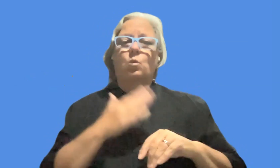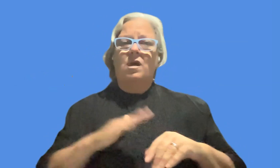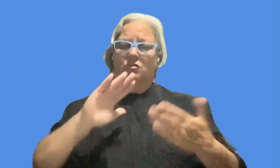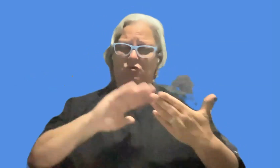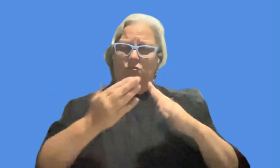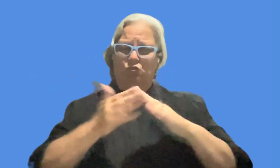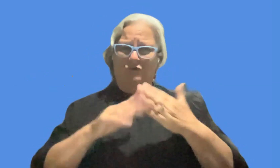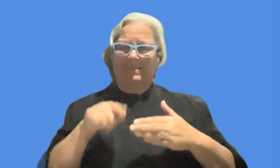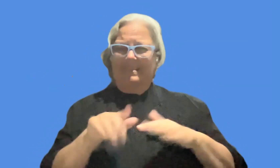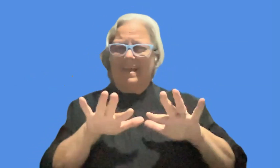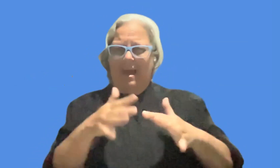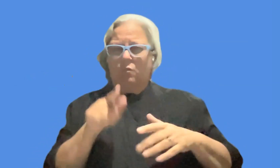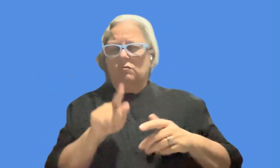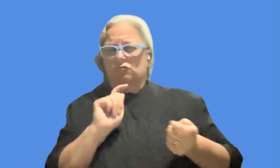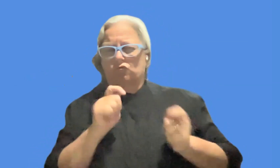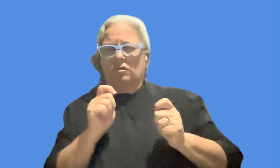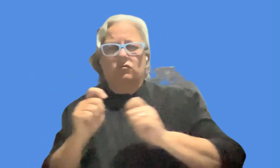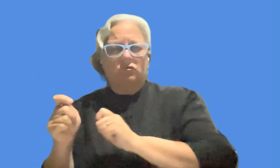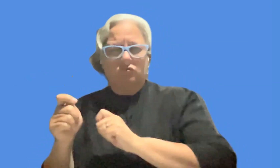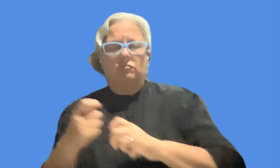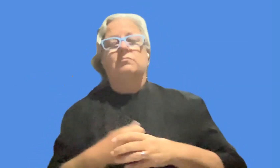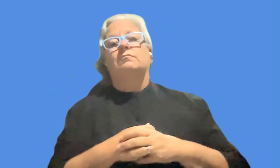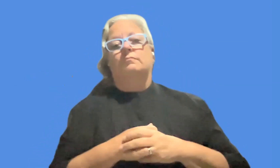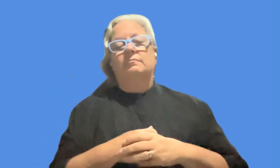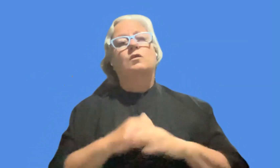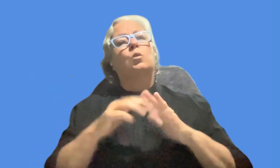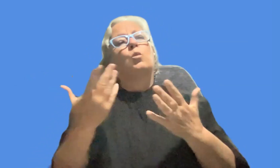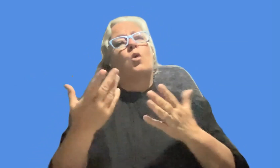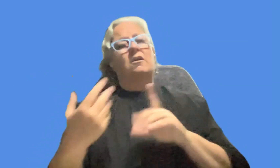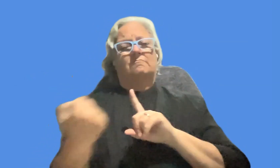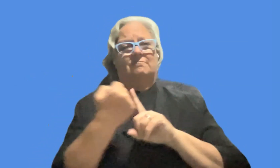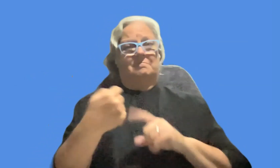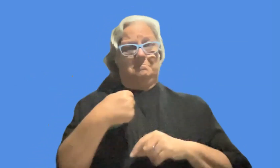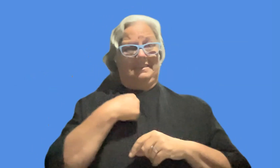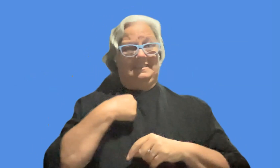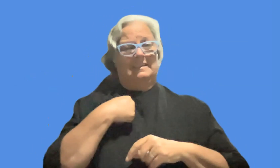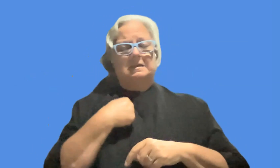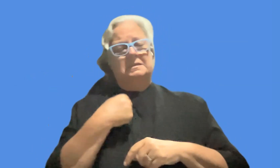and guidance, and looking at how we can bring change about on the ground.